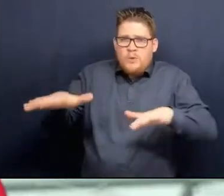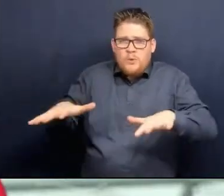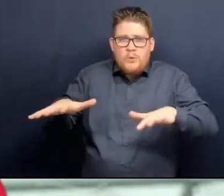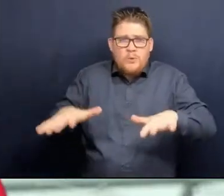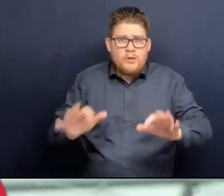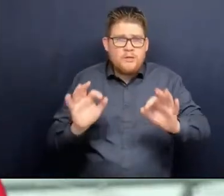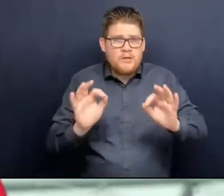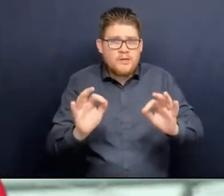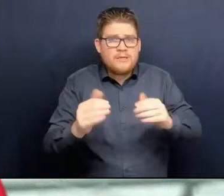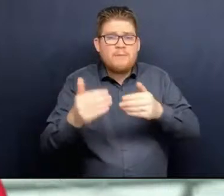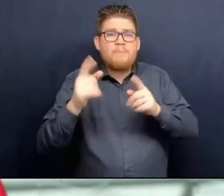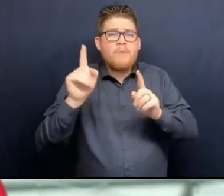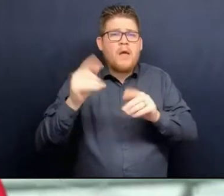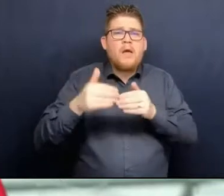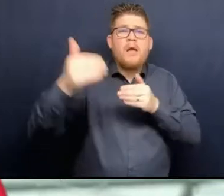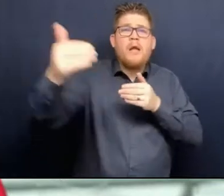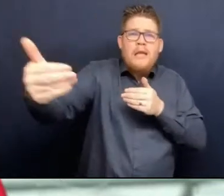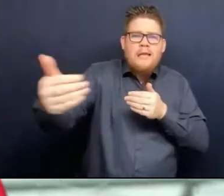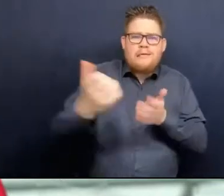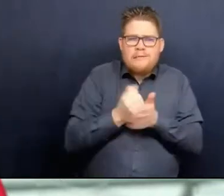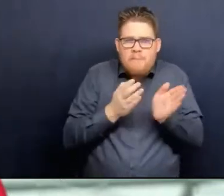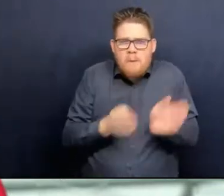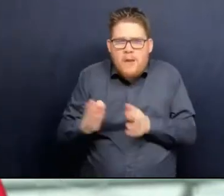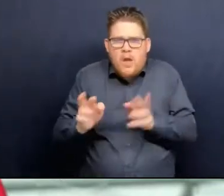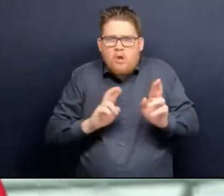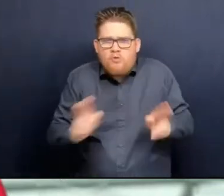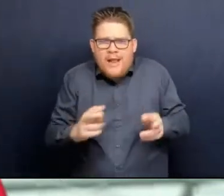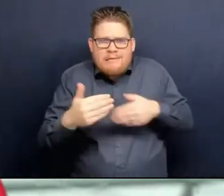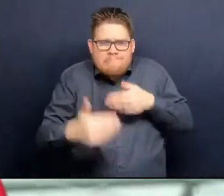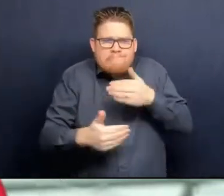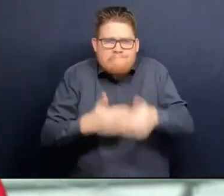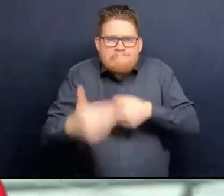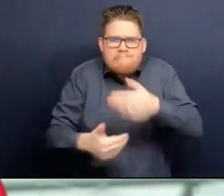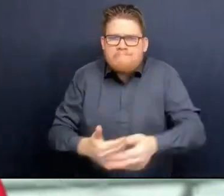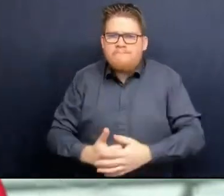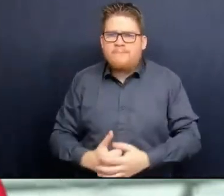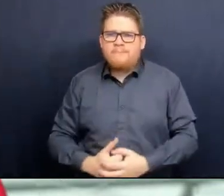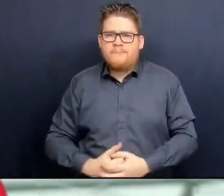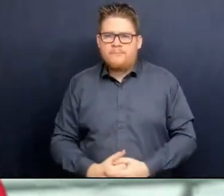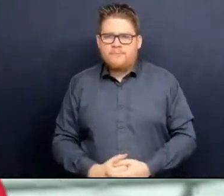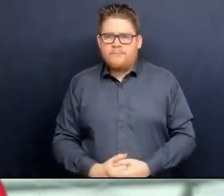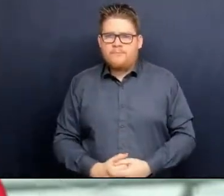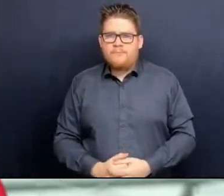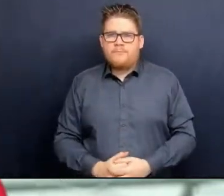pressure in a measured way and be prepared for what's coming